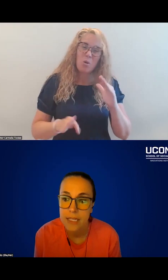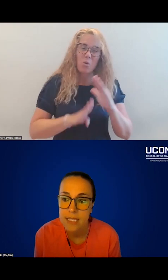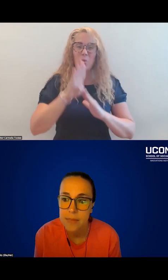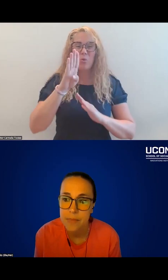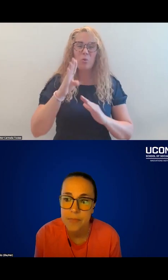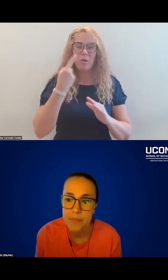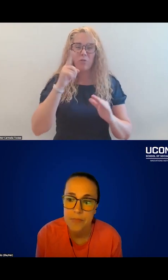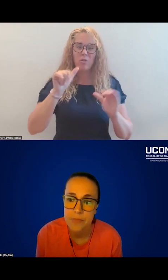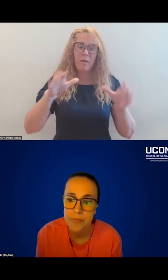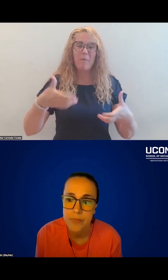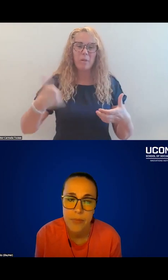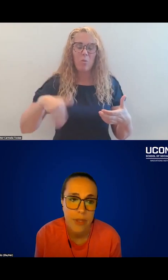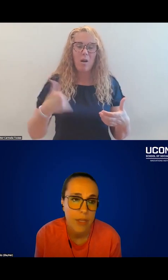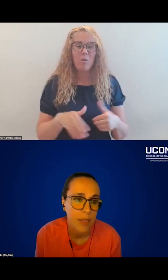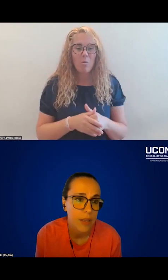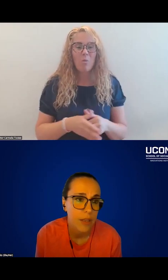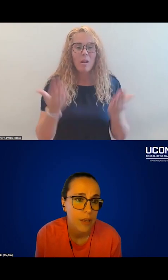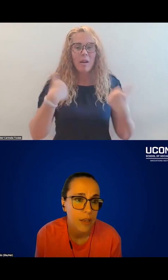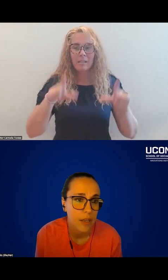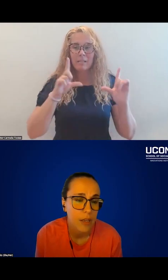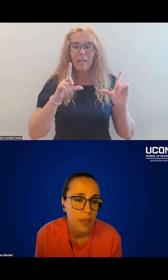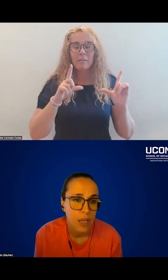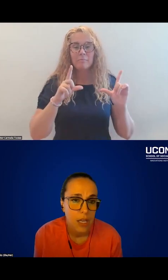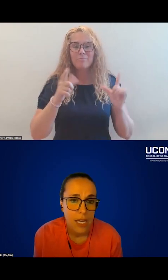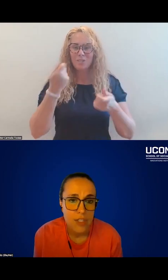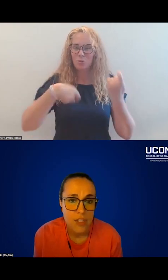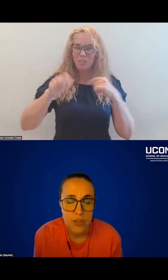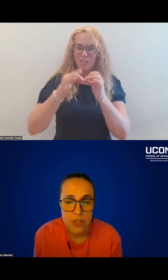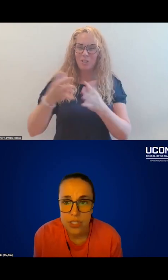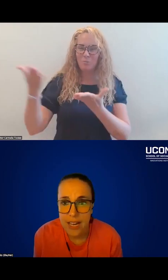NEXT SLIDE. THERE IS A LOT